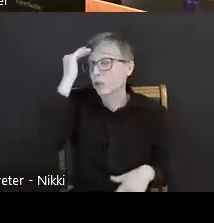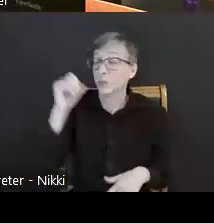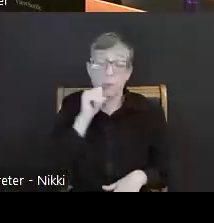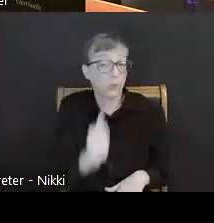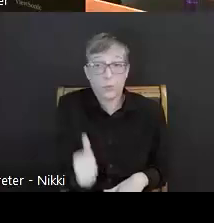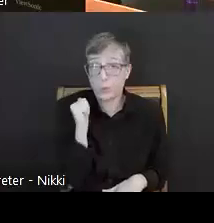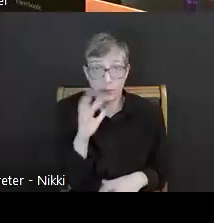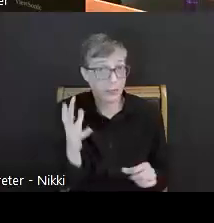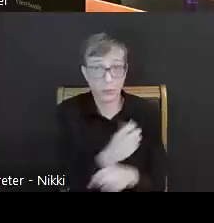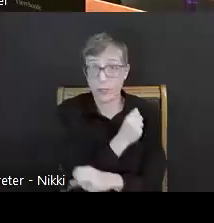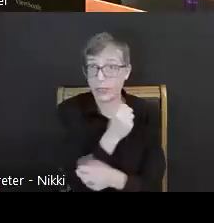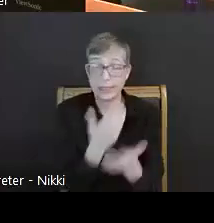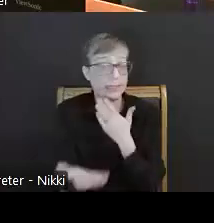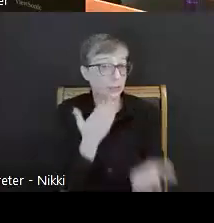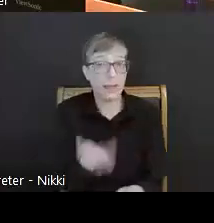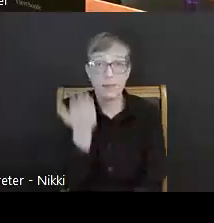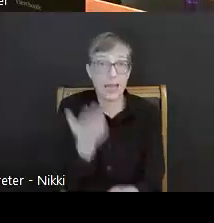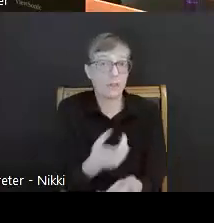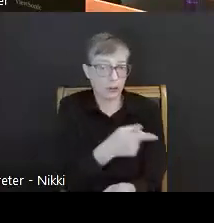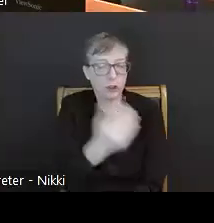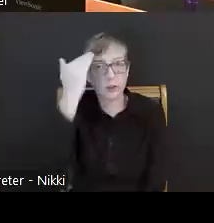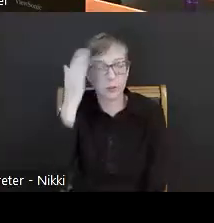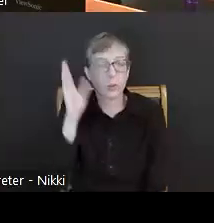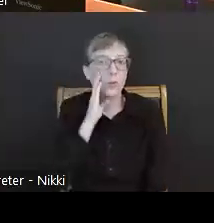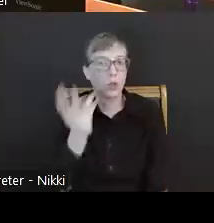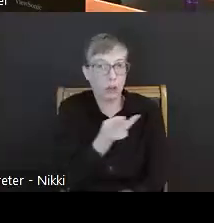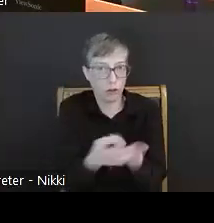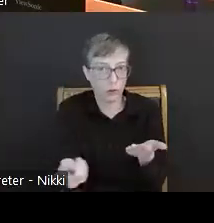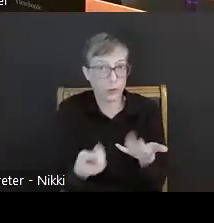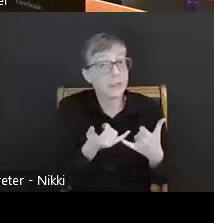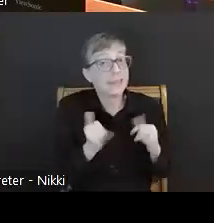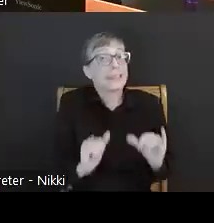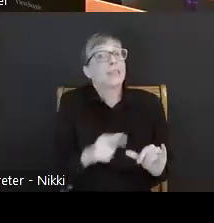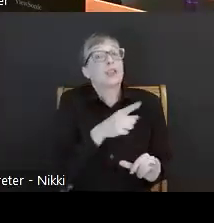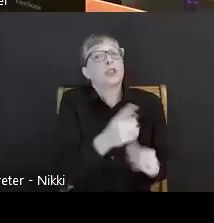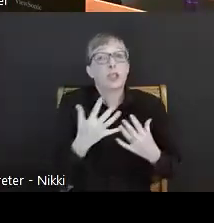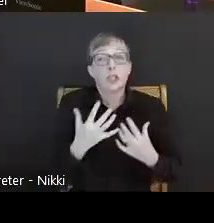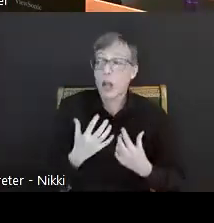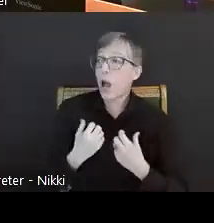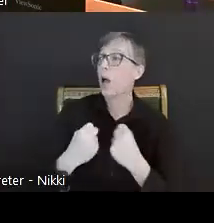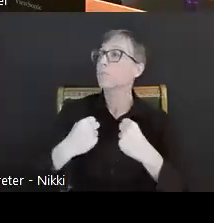evidence she was going to lose and yet she still had the courage to go in and speak her truth about